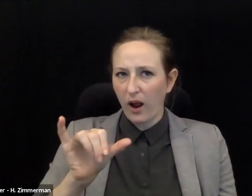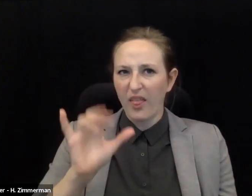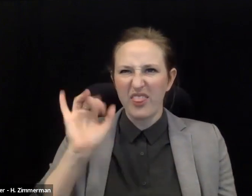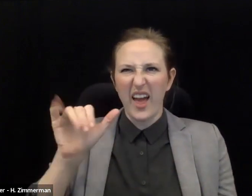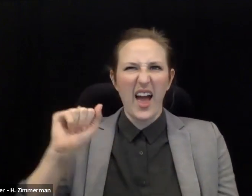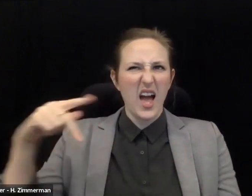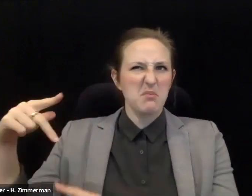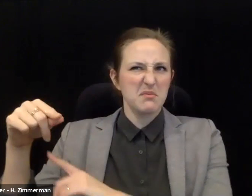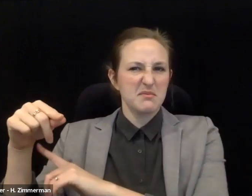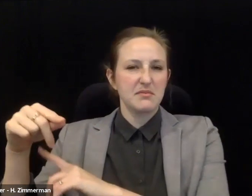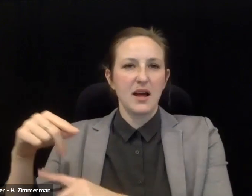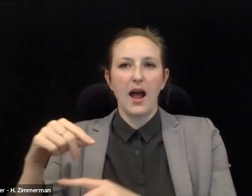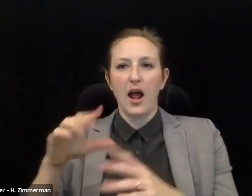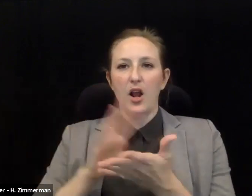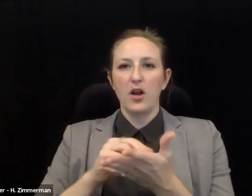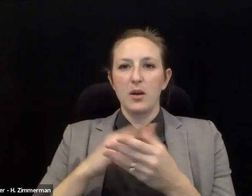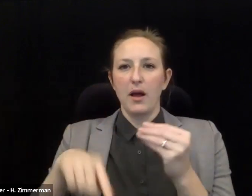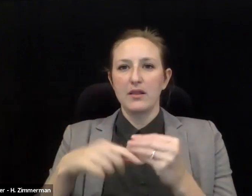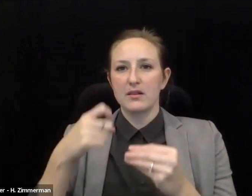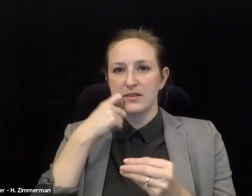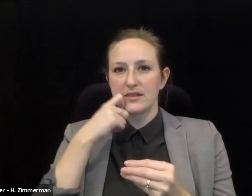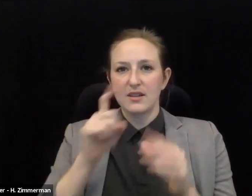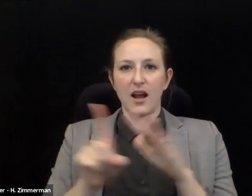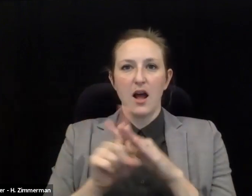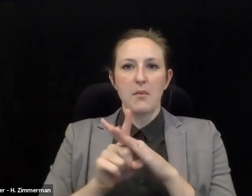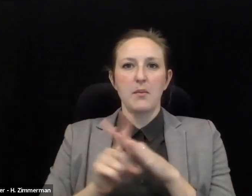a lot more for lots of Virtual